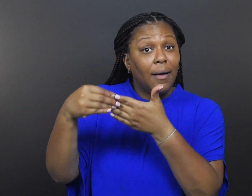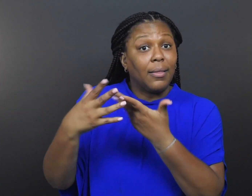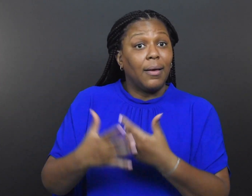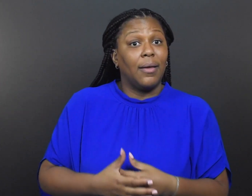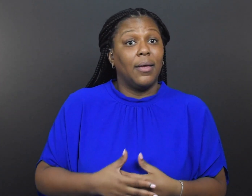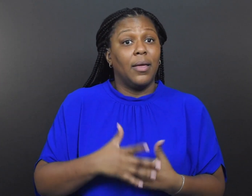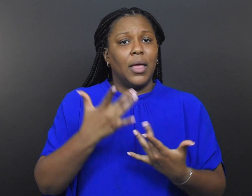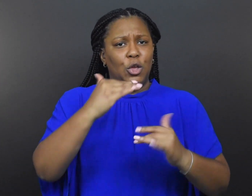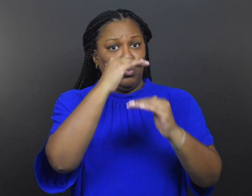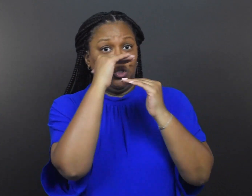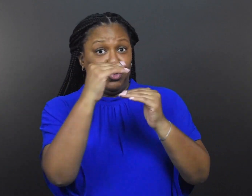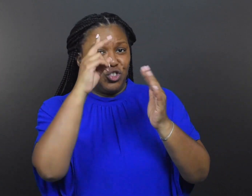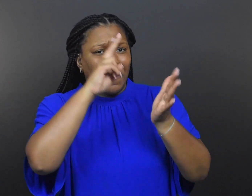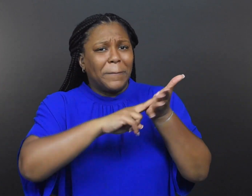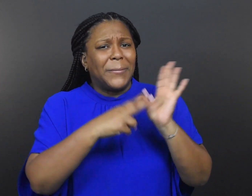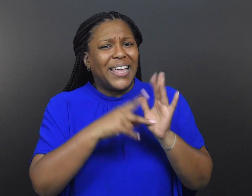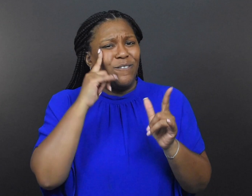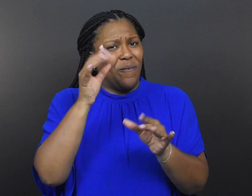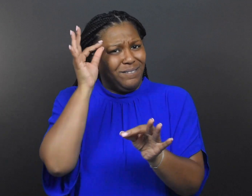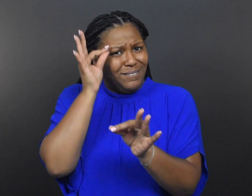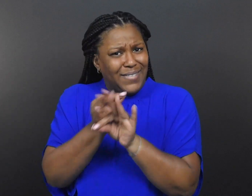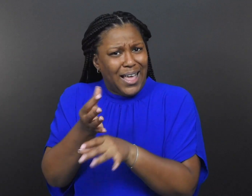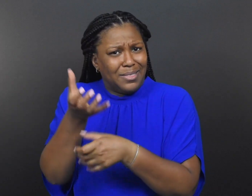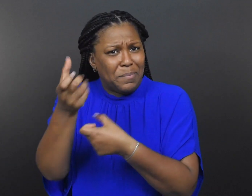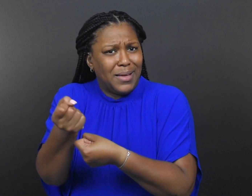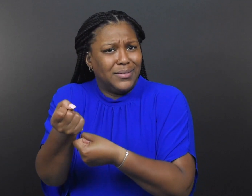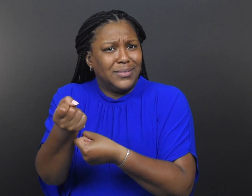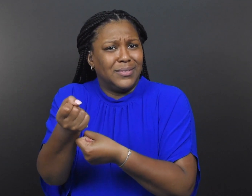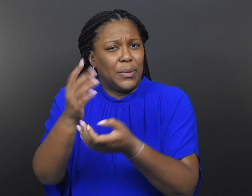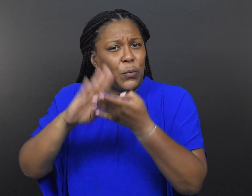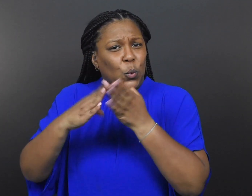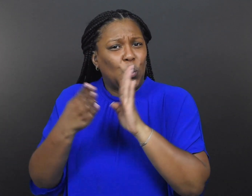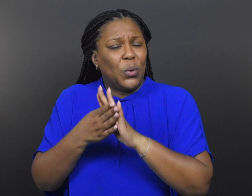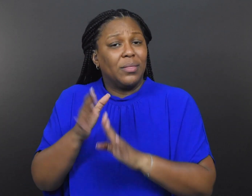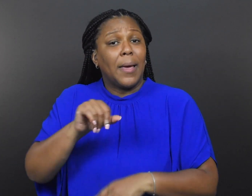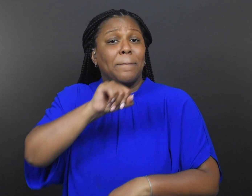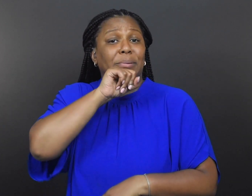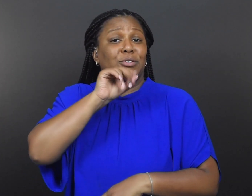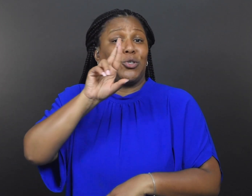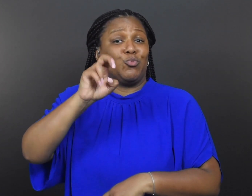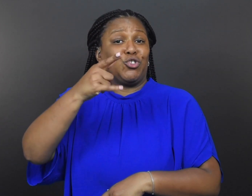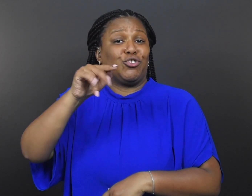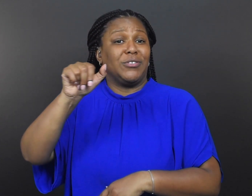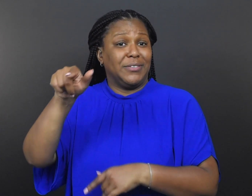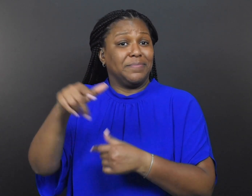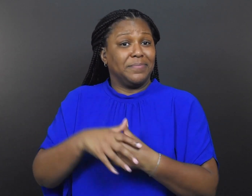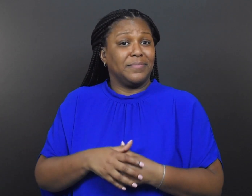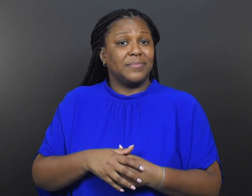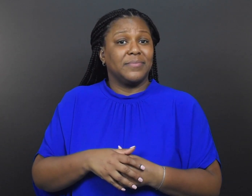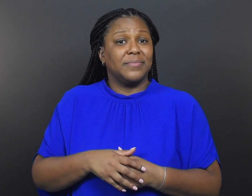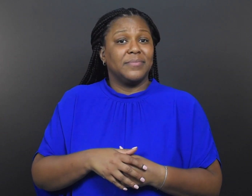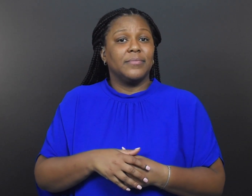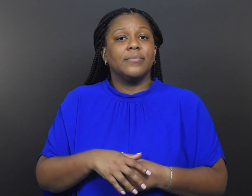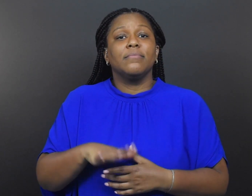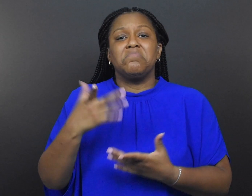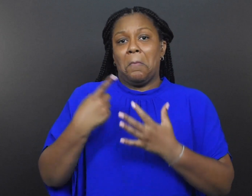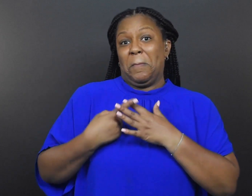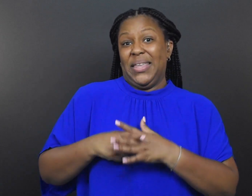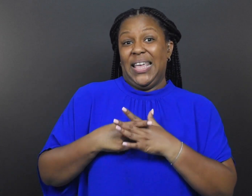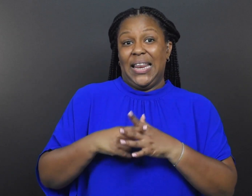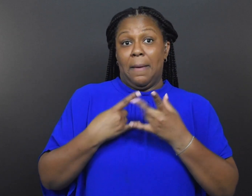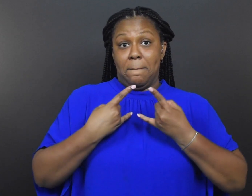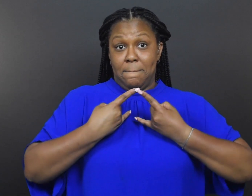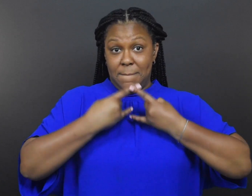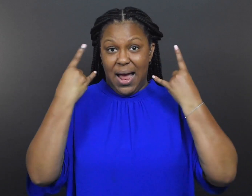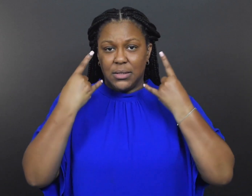meant for faith-based communities," said Bishop Regina Hassanally. In the beginning, masking was a